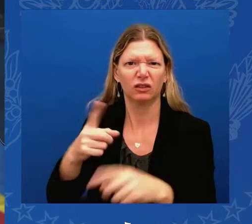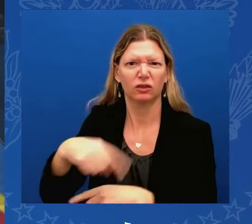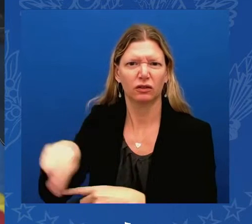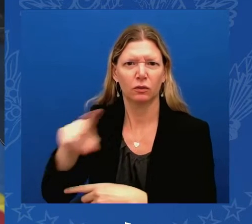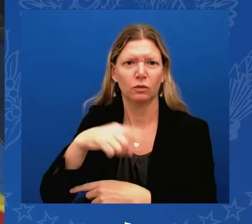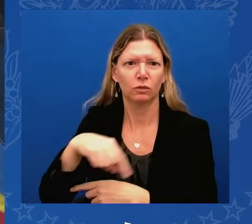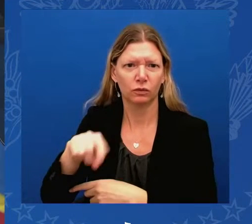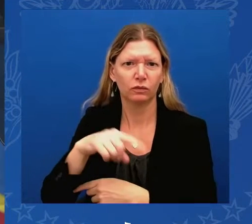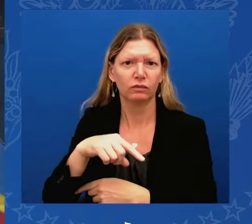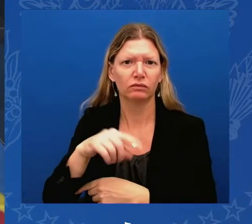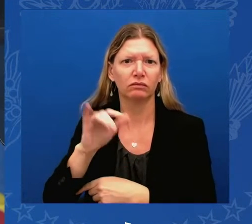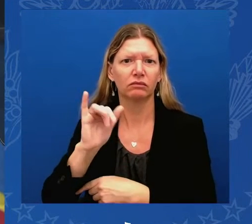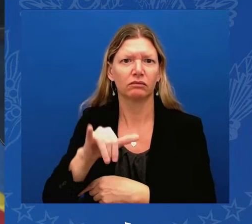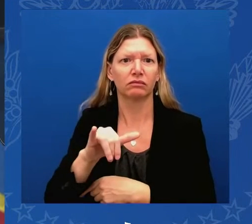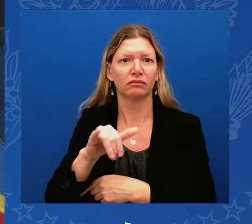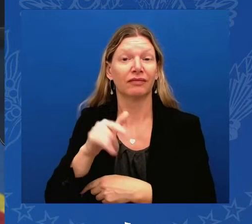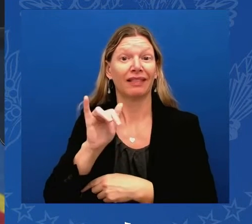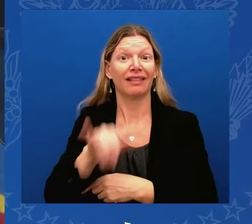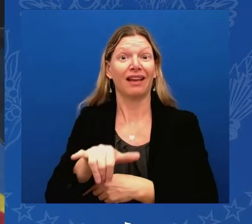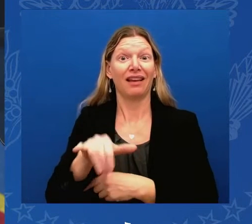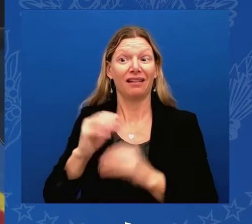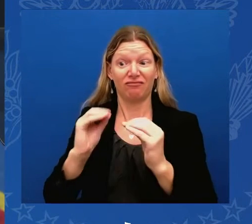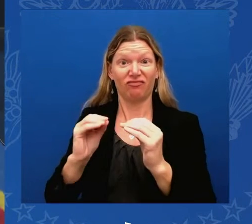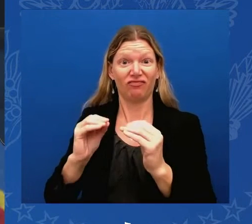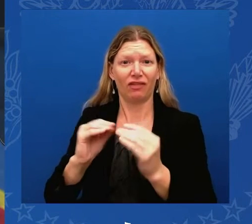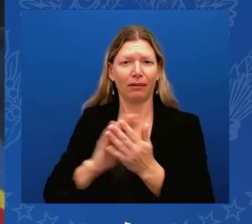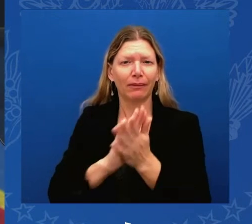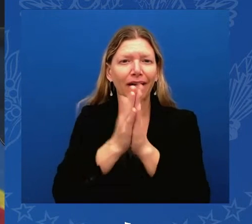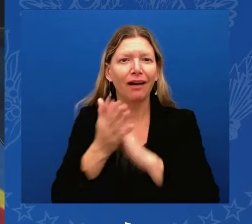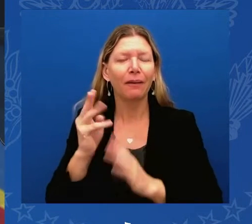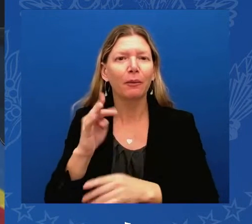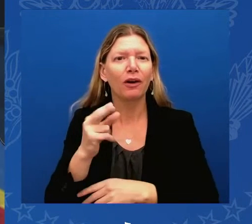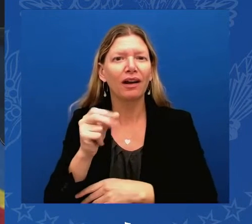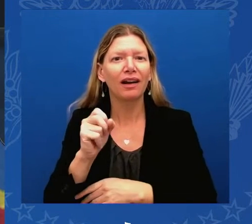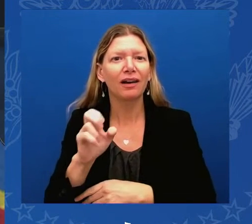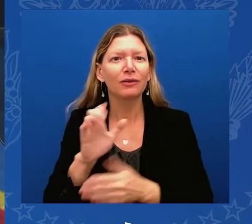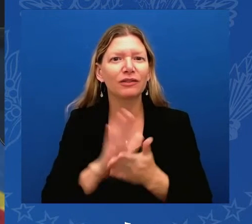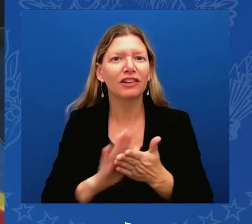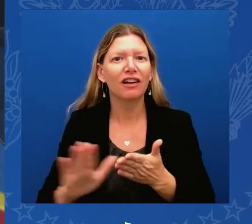To the Class of 2024, you join, as you know, a sacred tradition.